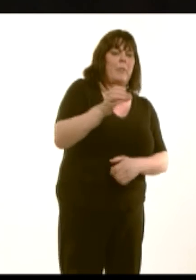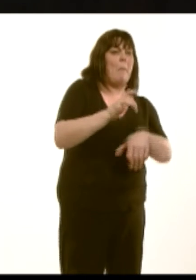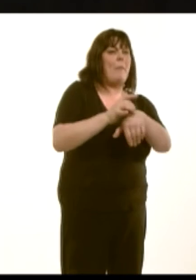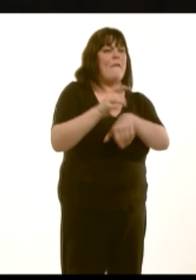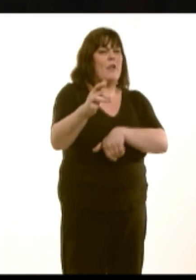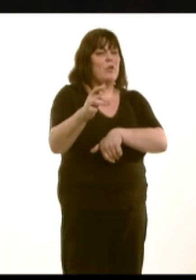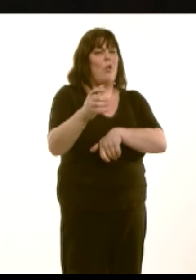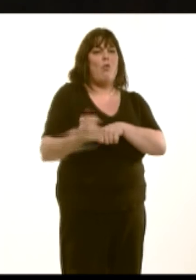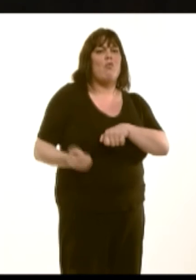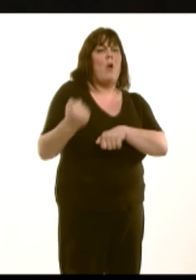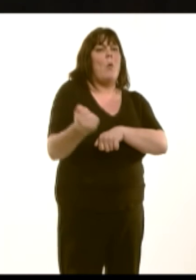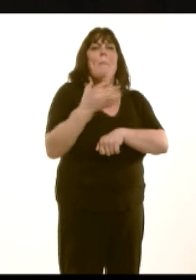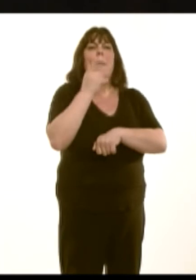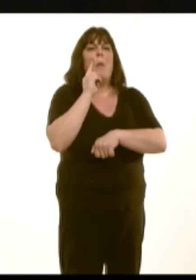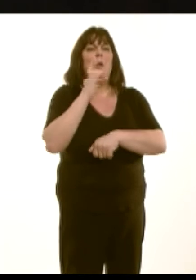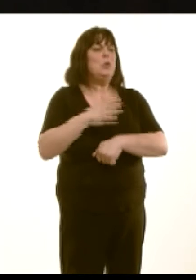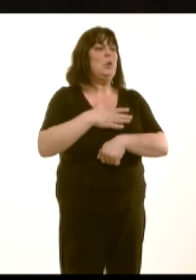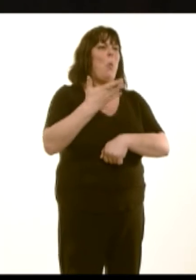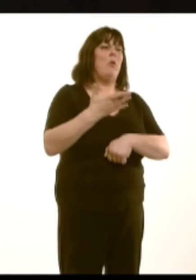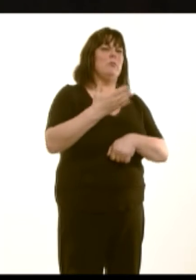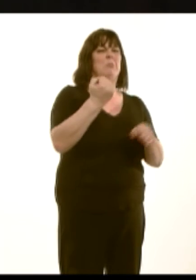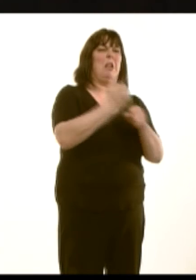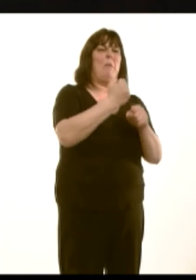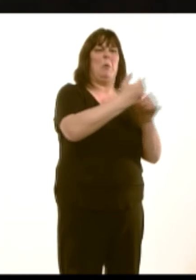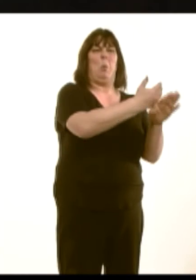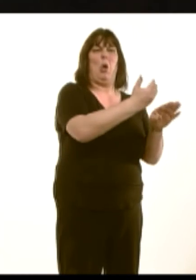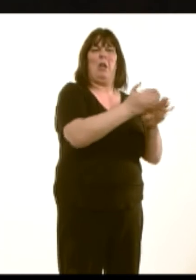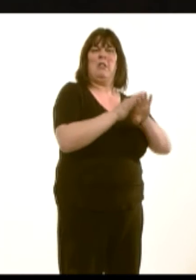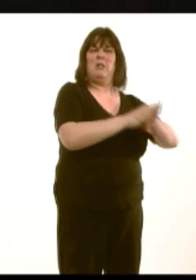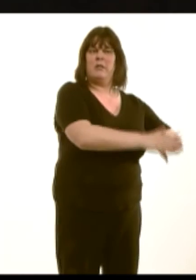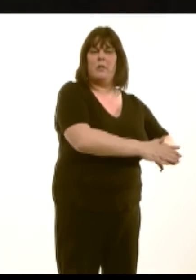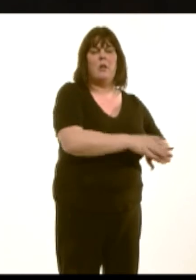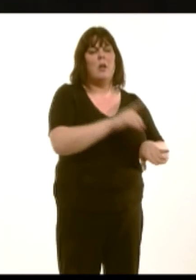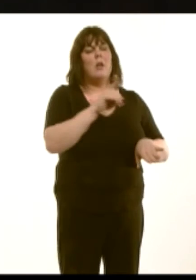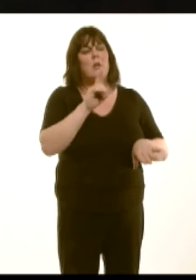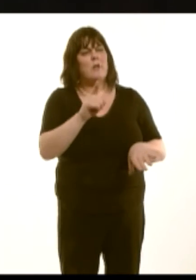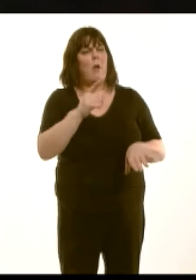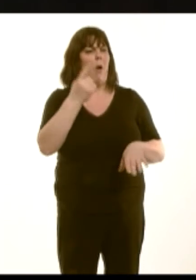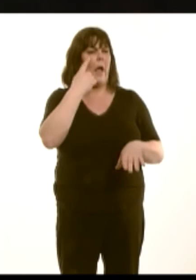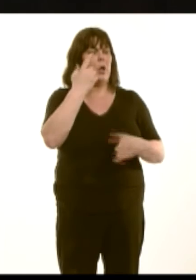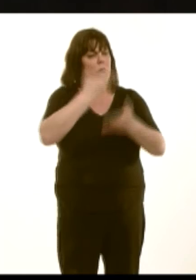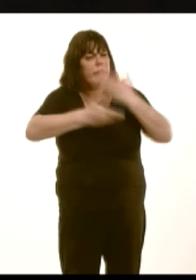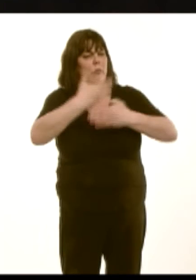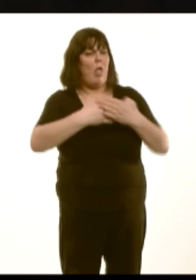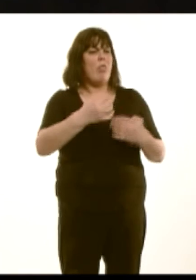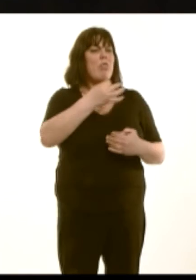to run our rail services, can you specifically outline the risks that you perceive in abandoning the franchise model?